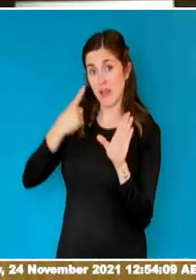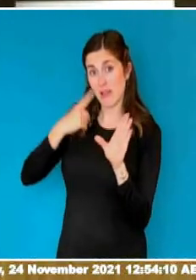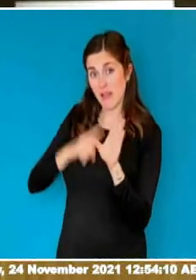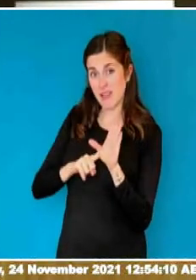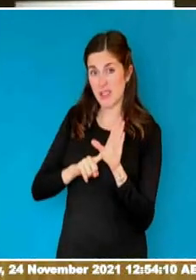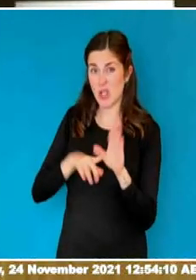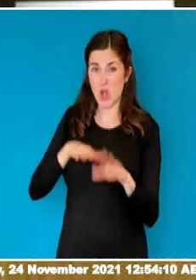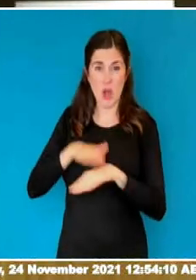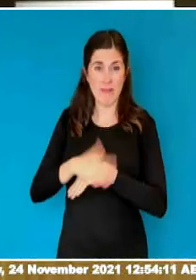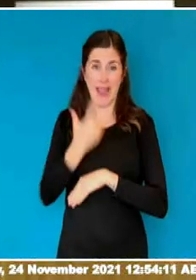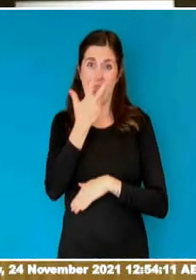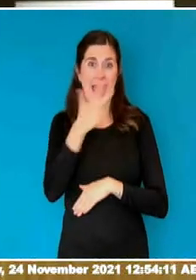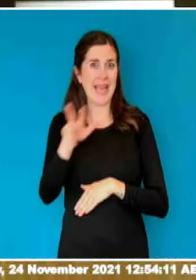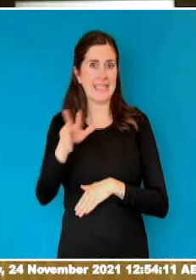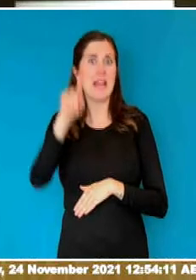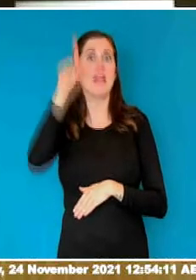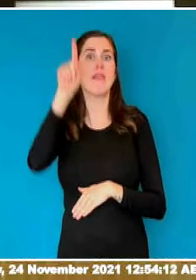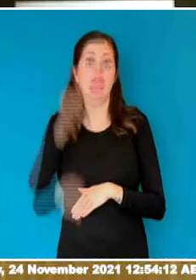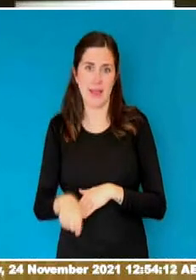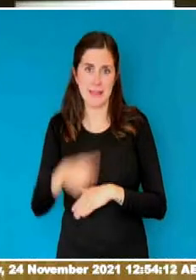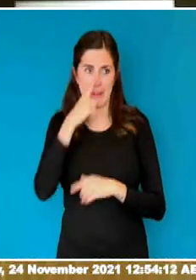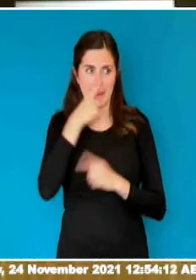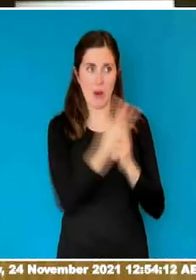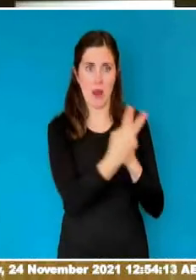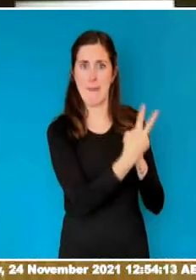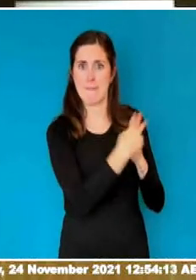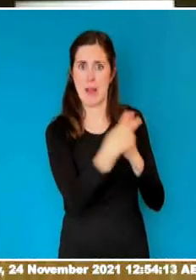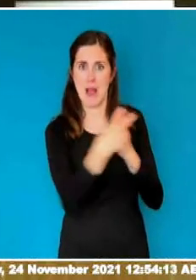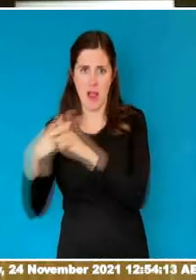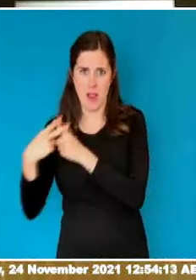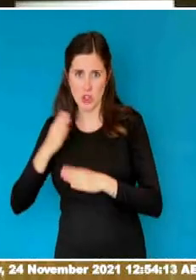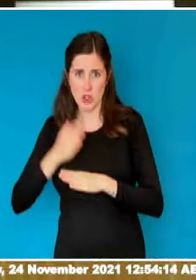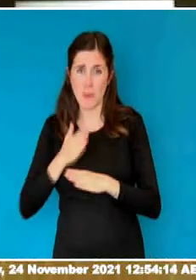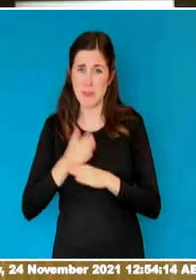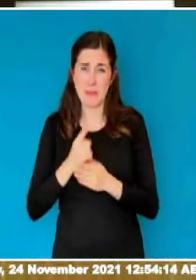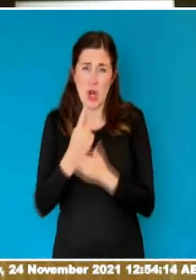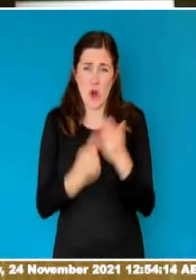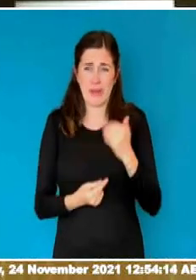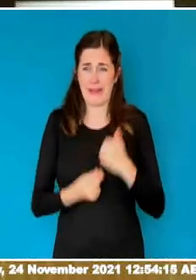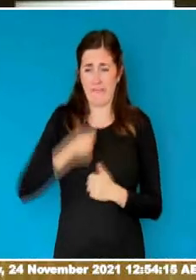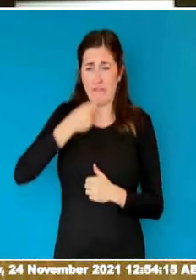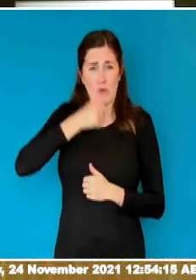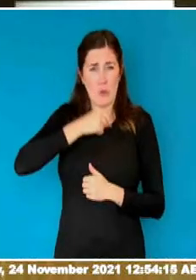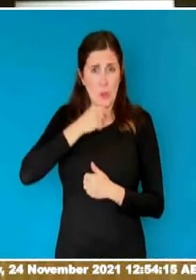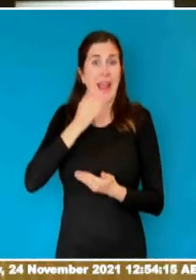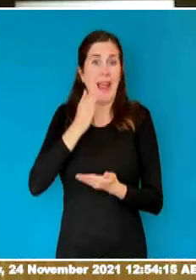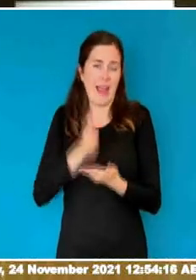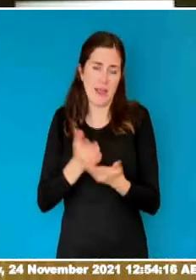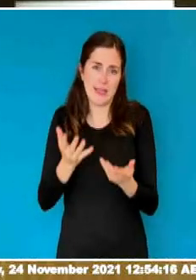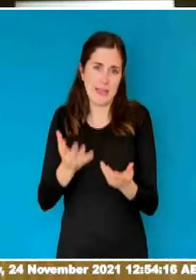applicants for roles but certainly it's a very small portion of that 80,000 who we were